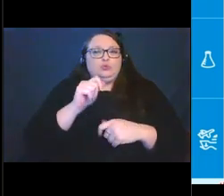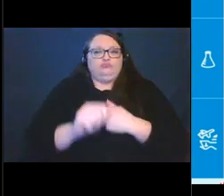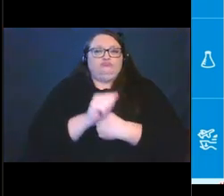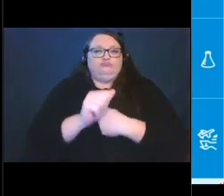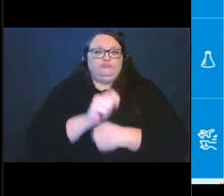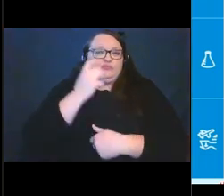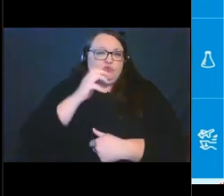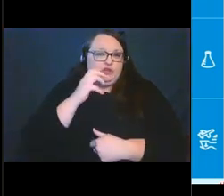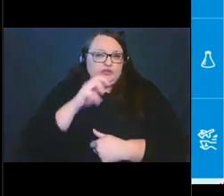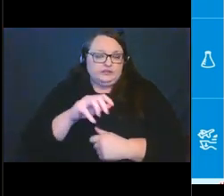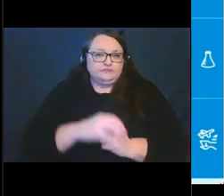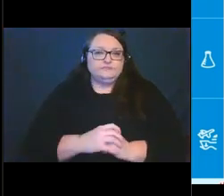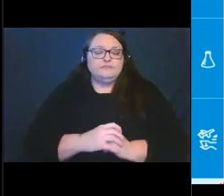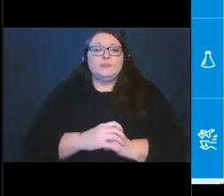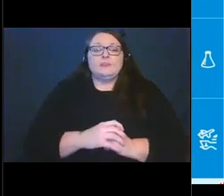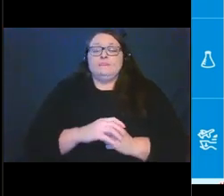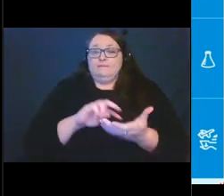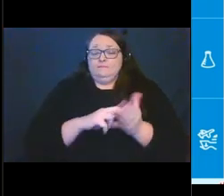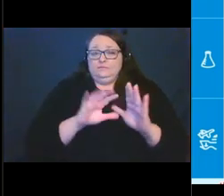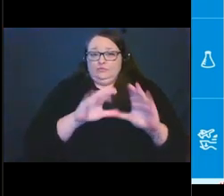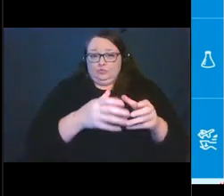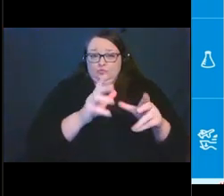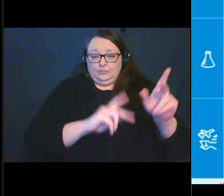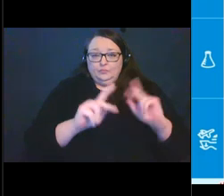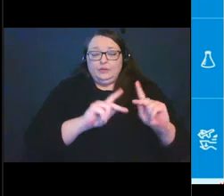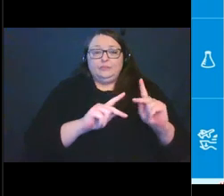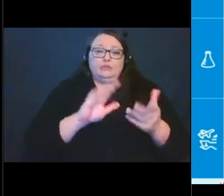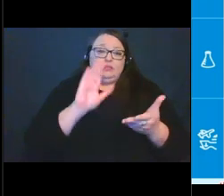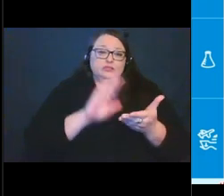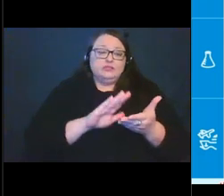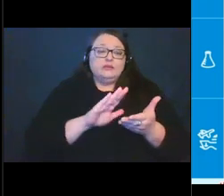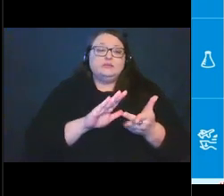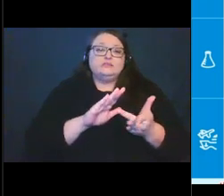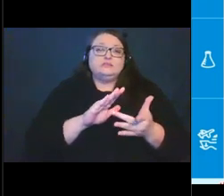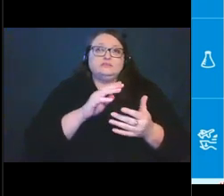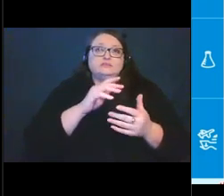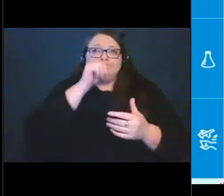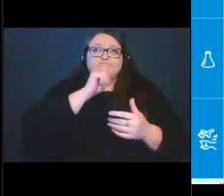lower heat tolerances overall including lower acclimation potential. So, to account for these